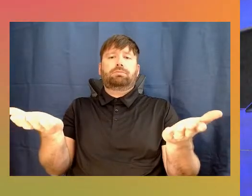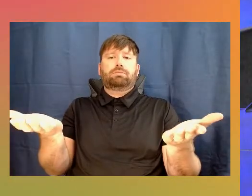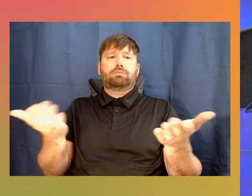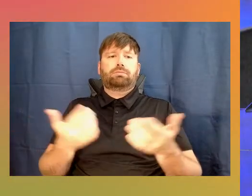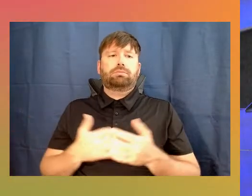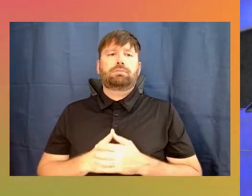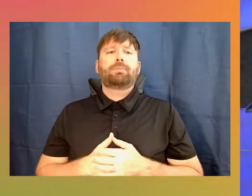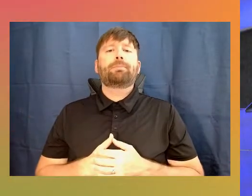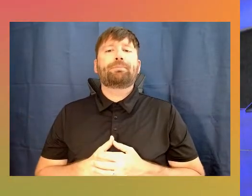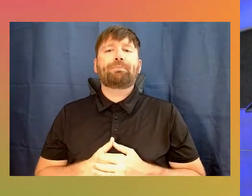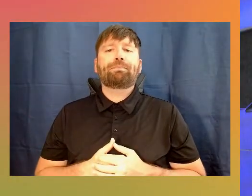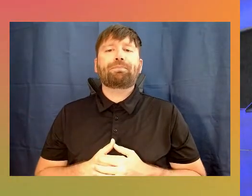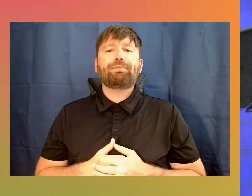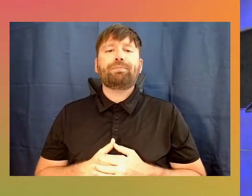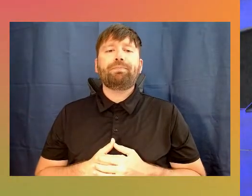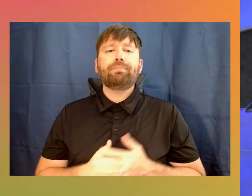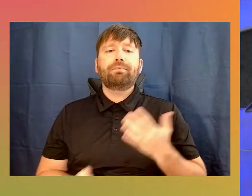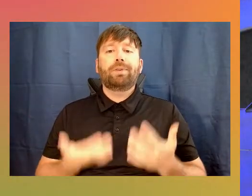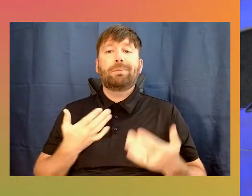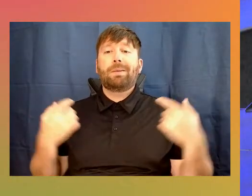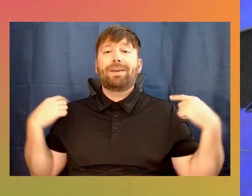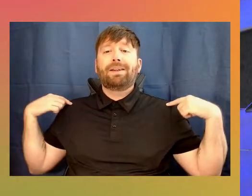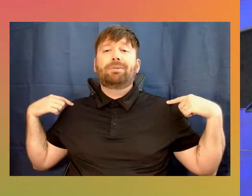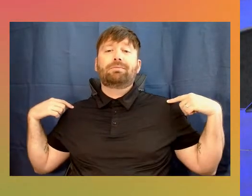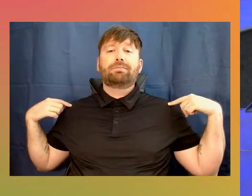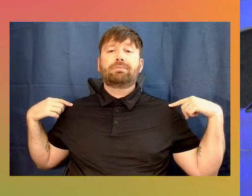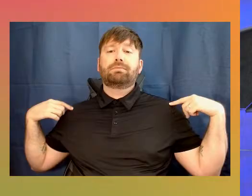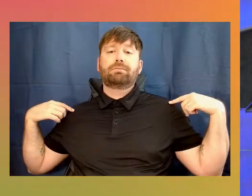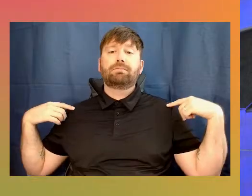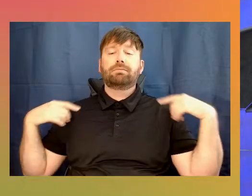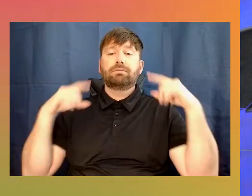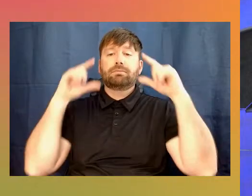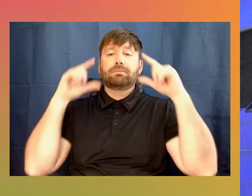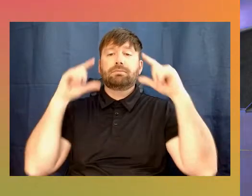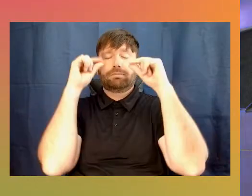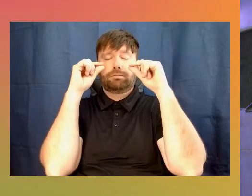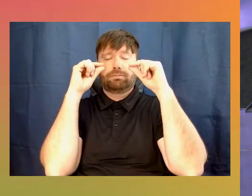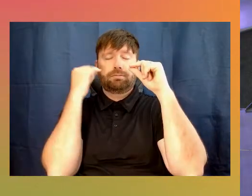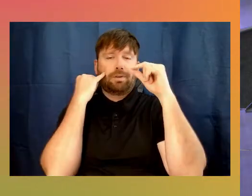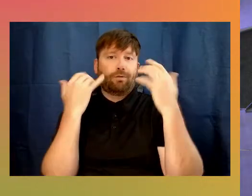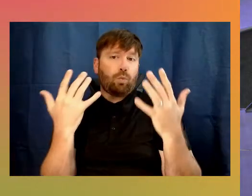PALMS OPEN UP TOWARDS THE SKY. MAYBE YOU SNUGGLE THE SHOULDERS